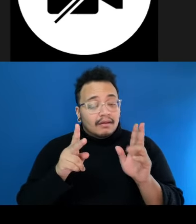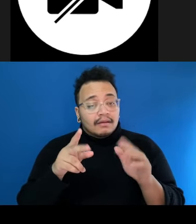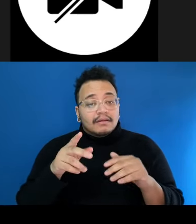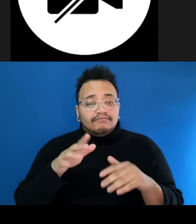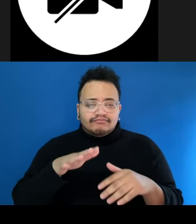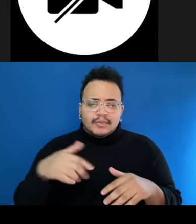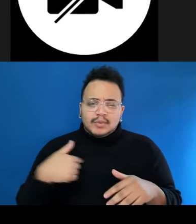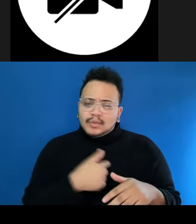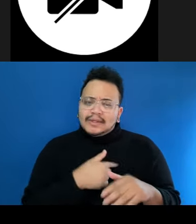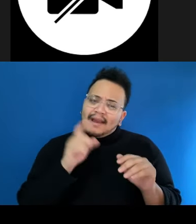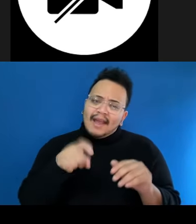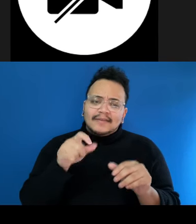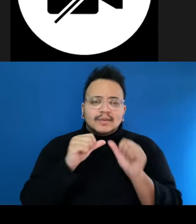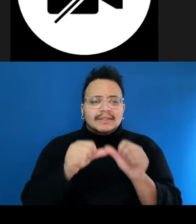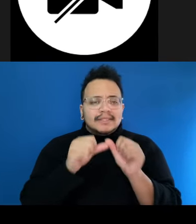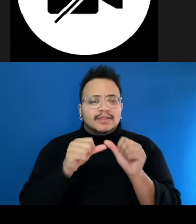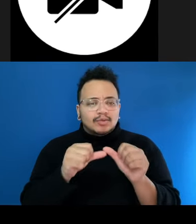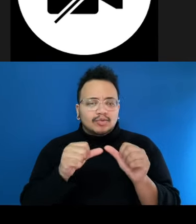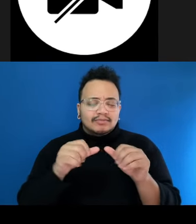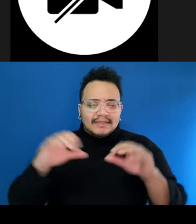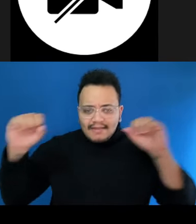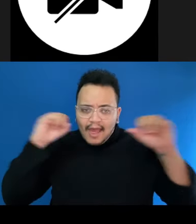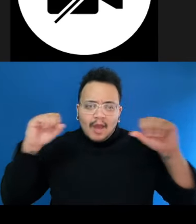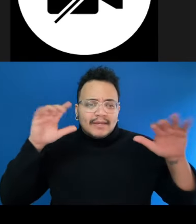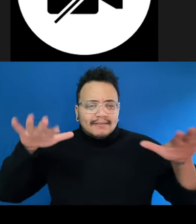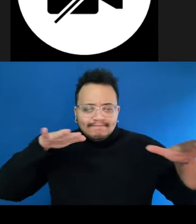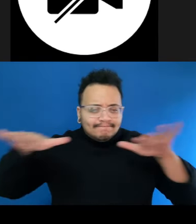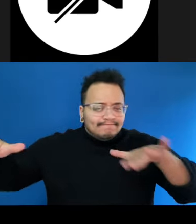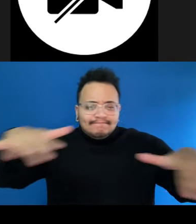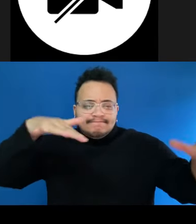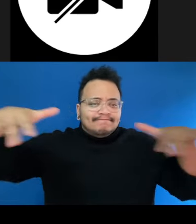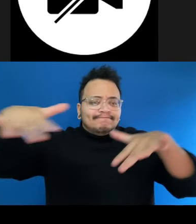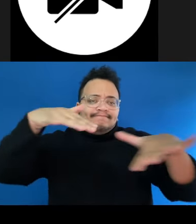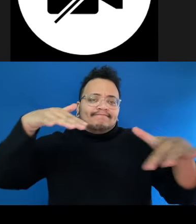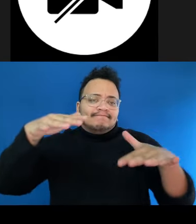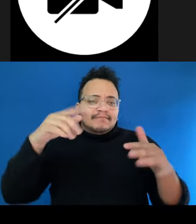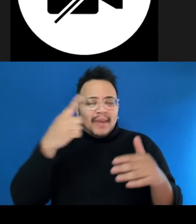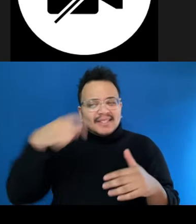"we have to continue to be visible in a community "that has wanted us to hide.